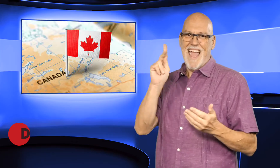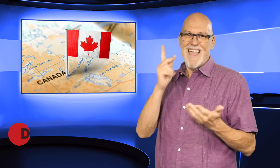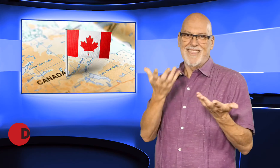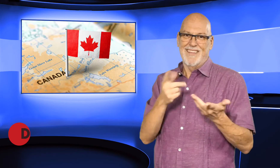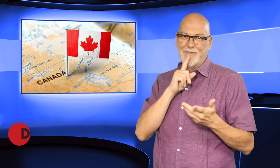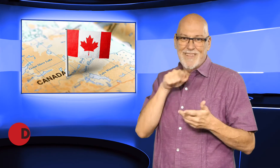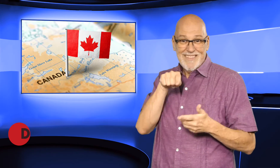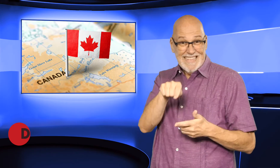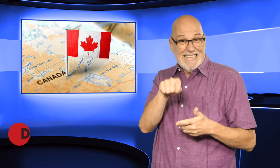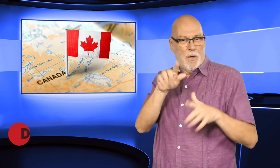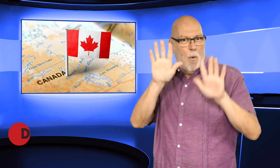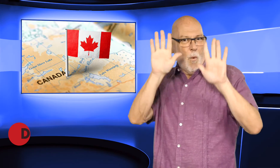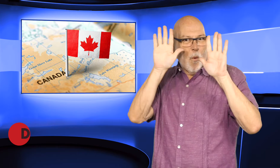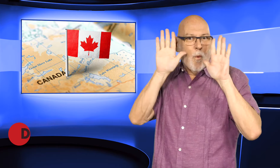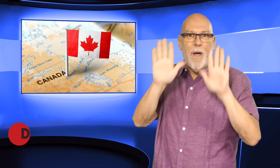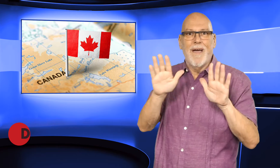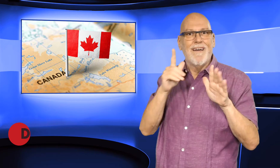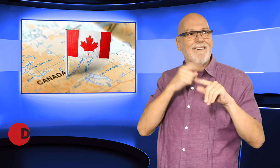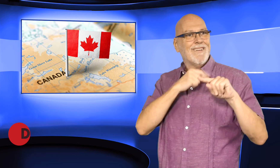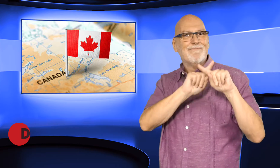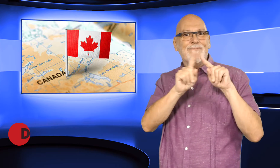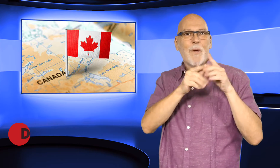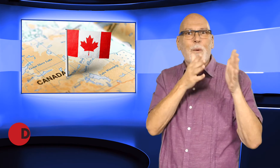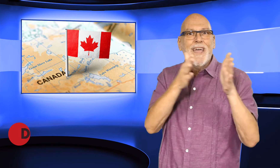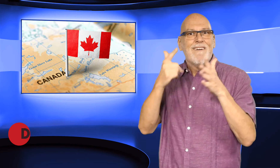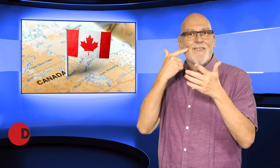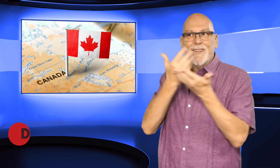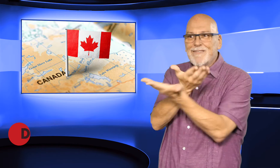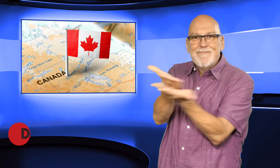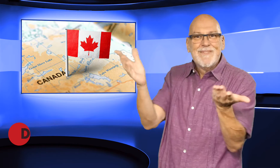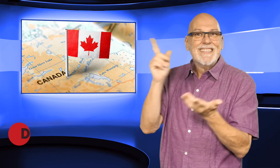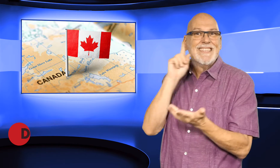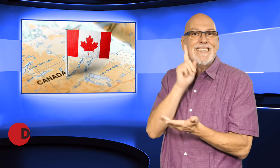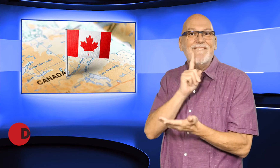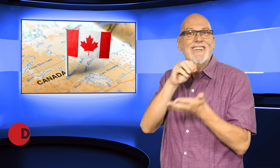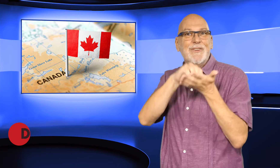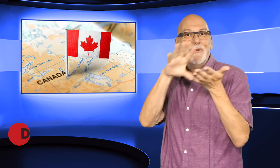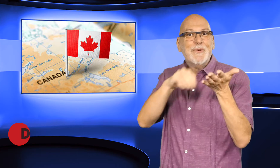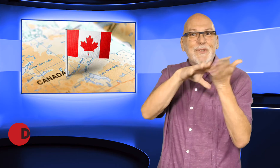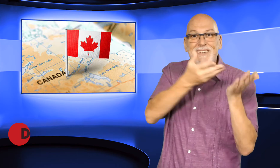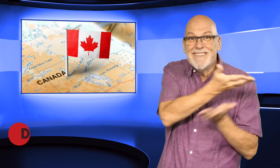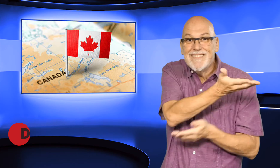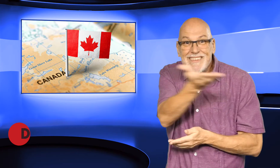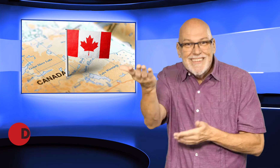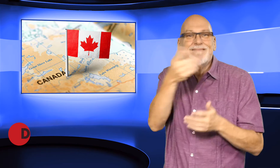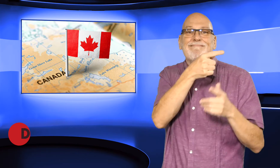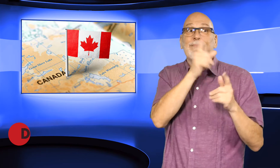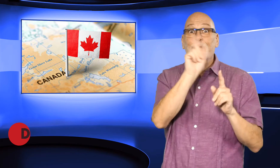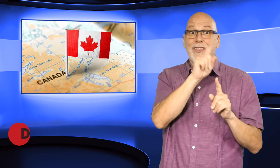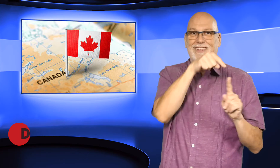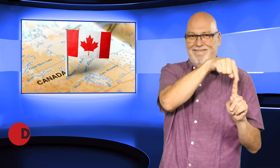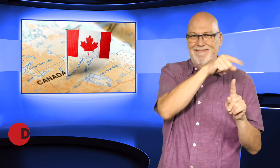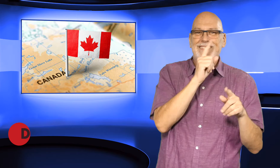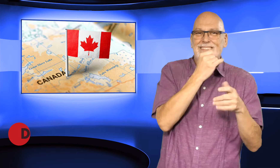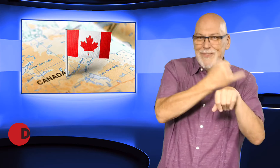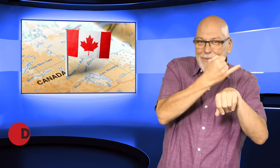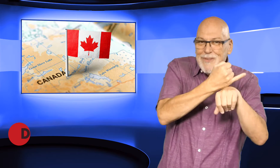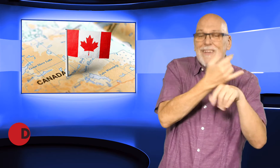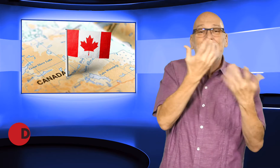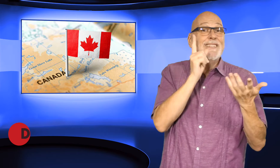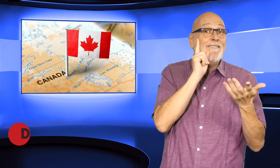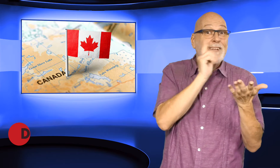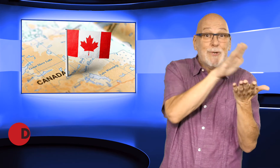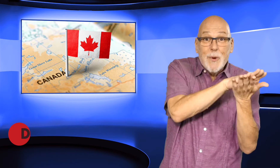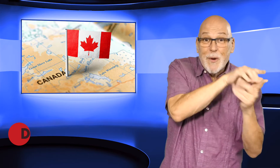Kathie, this is a wonderful way for Deaf students at Schools of the Deaf